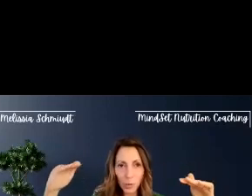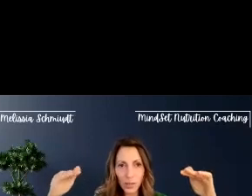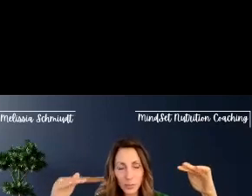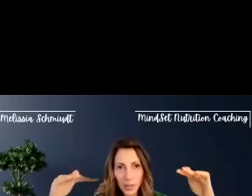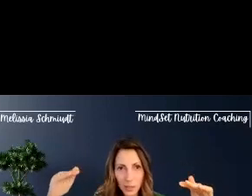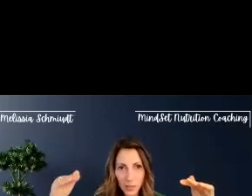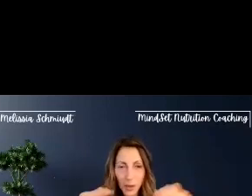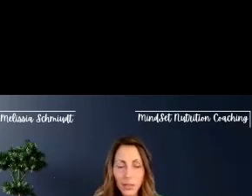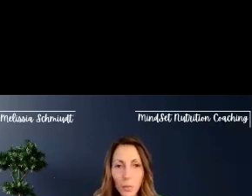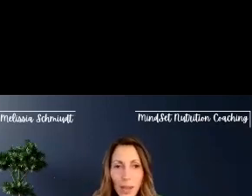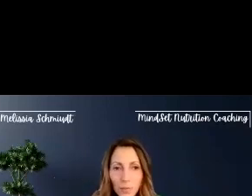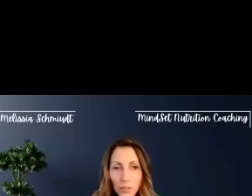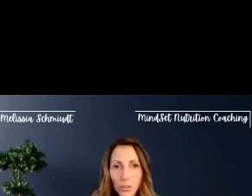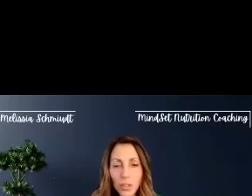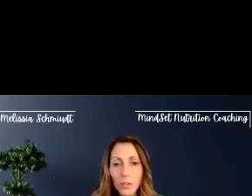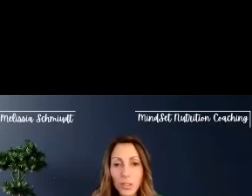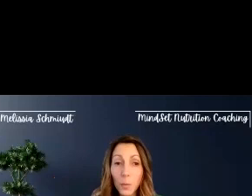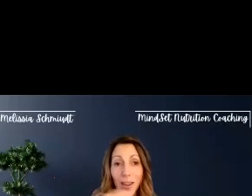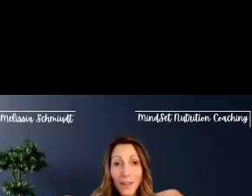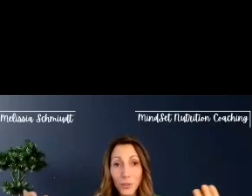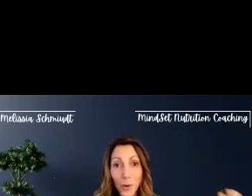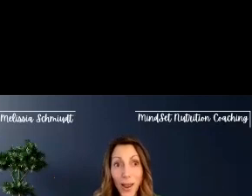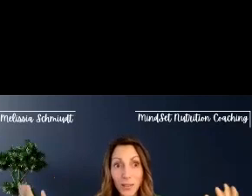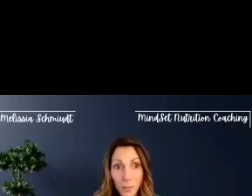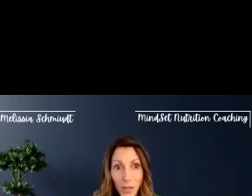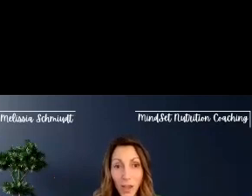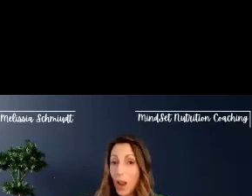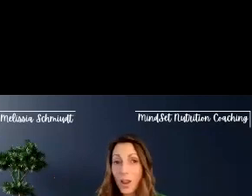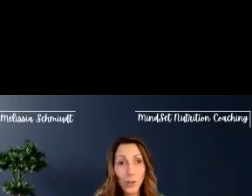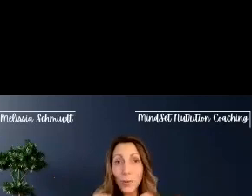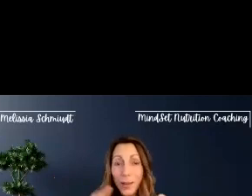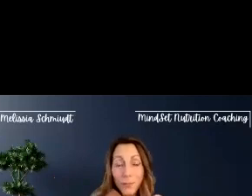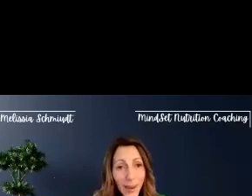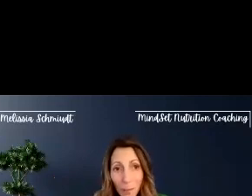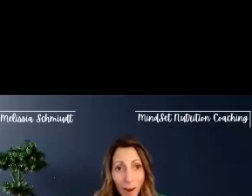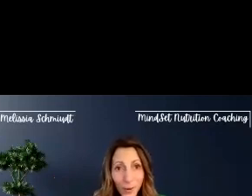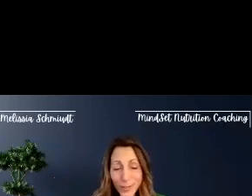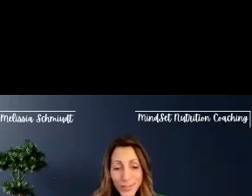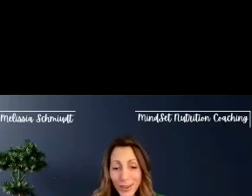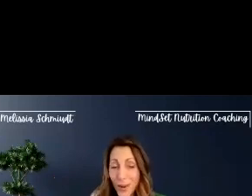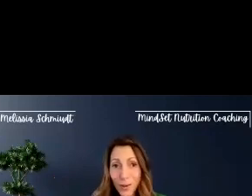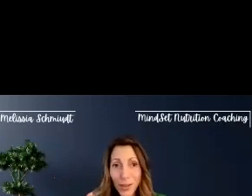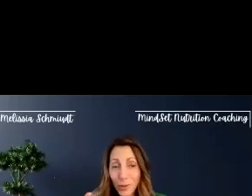more or less maintenance. So we have to start looking at those things. But we have to track something. You don't have to count macros.